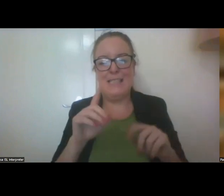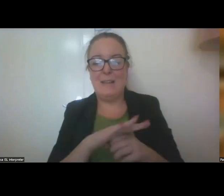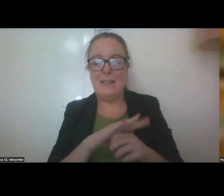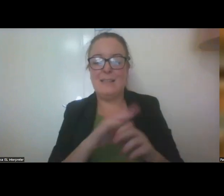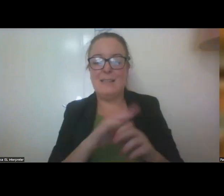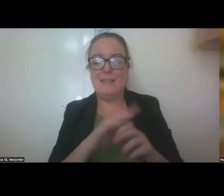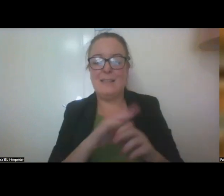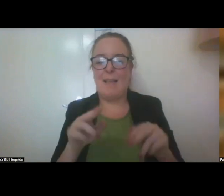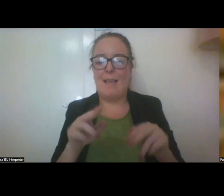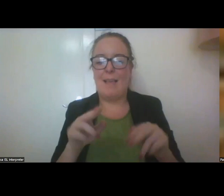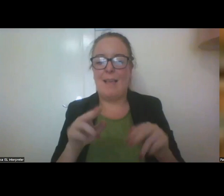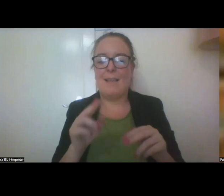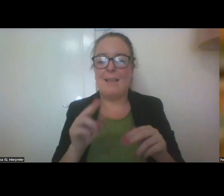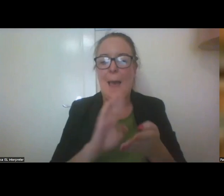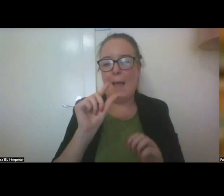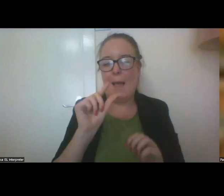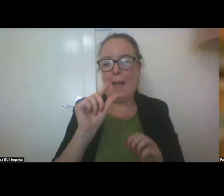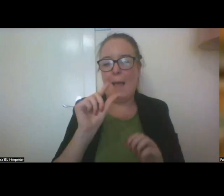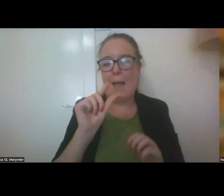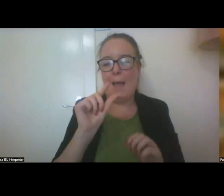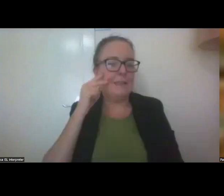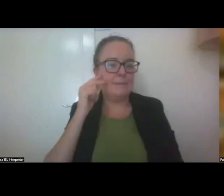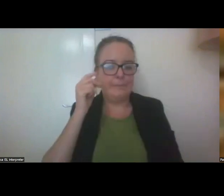Great. I'm just going to put in a link to the information